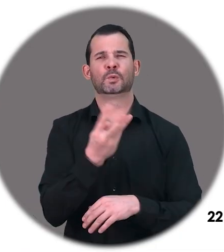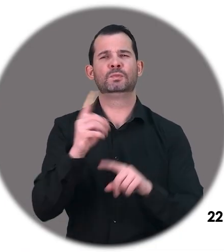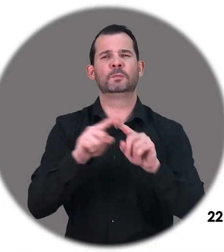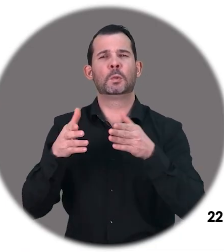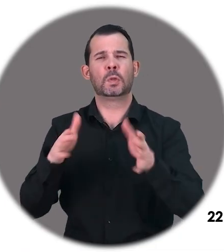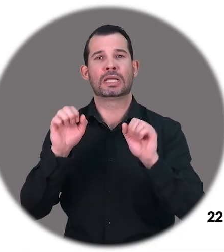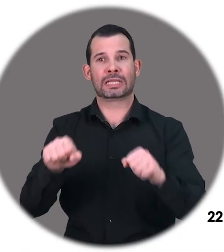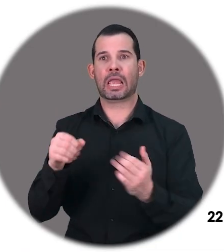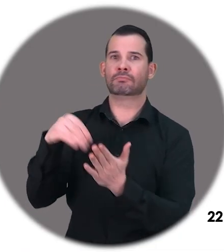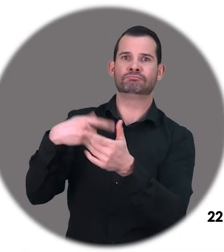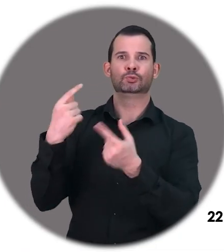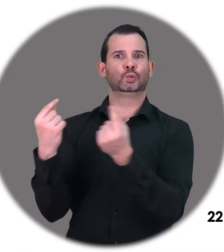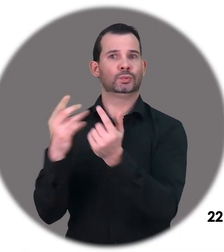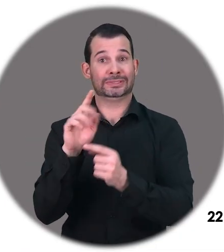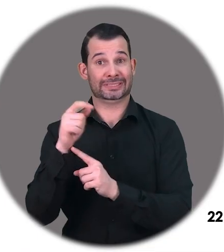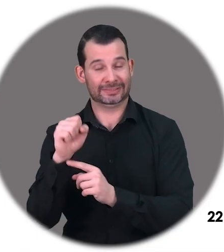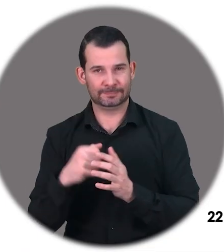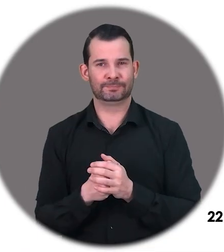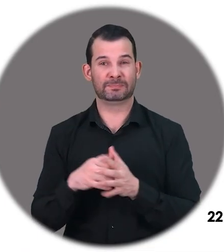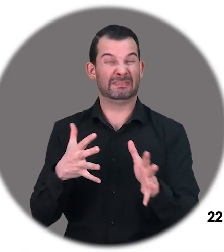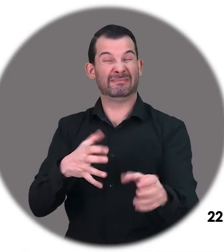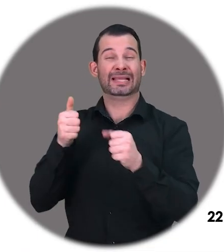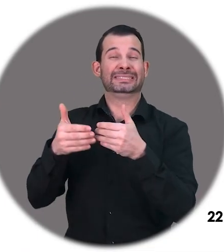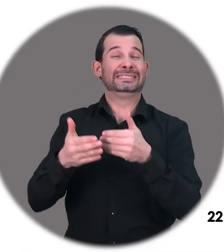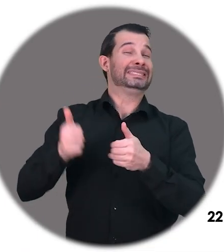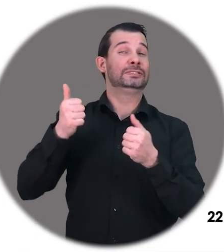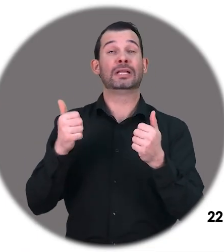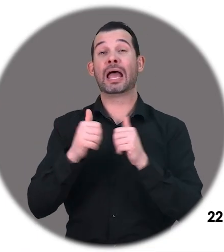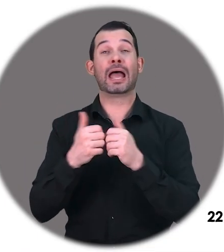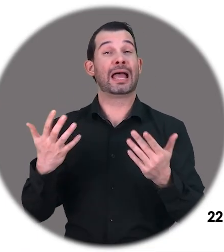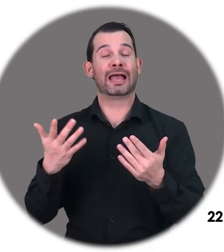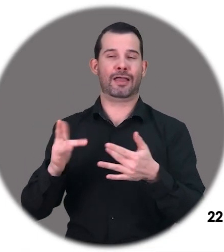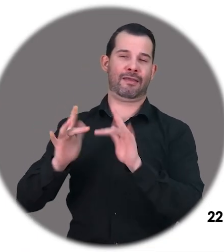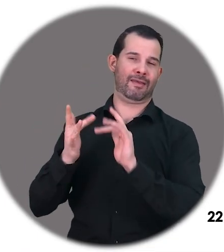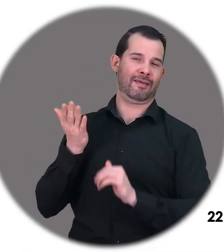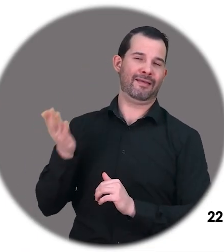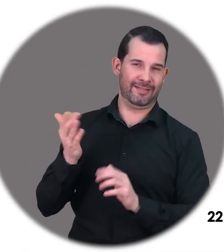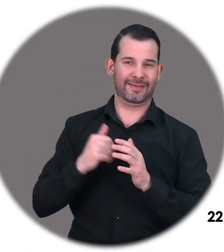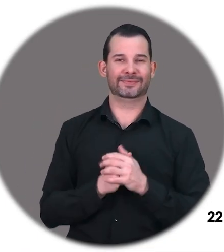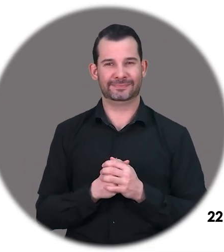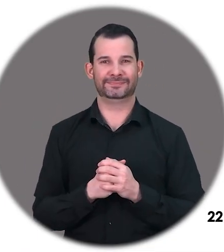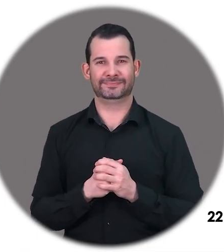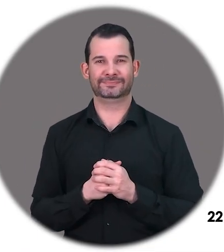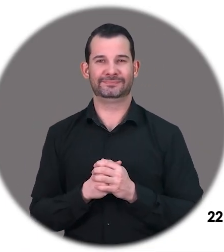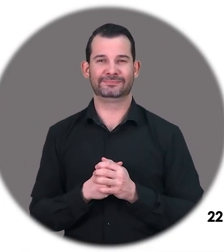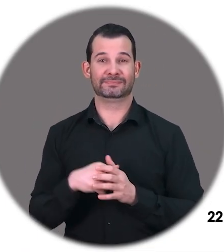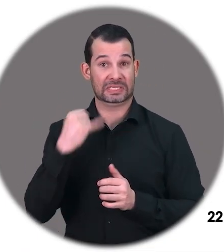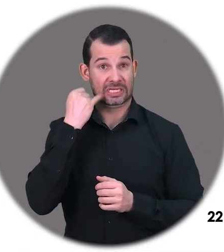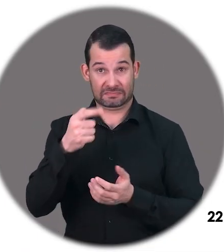There are a few ways to do your taxes. The fastest and easiest way is to do them online.